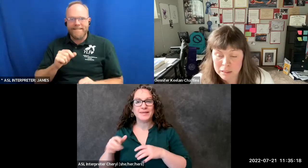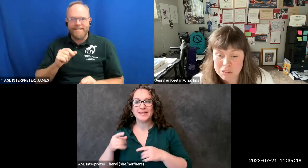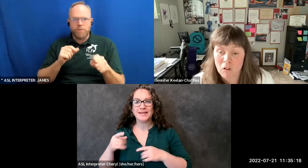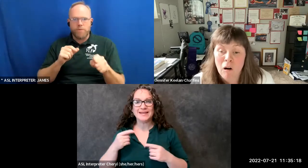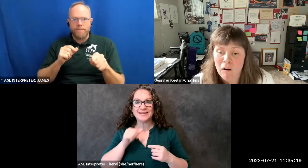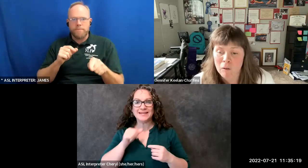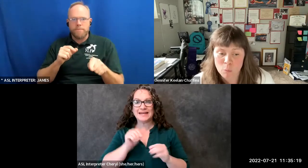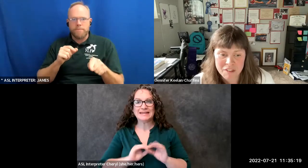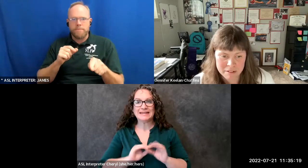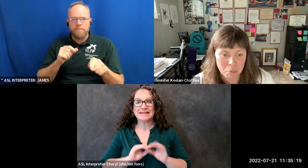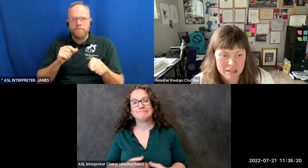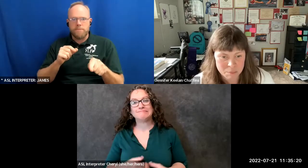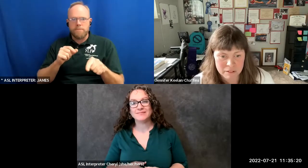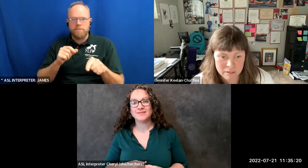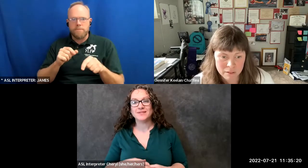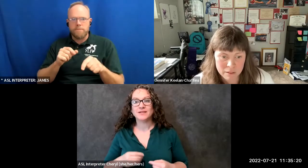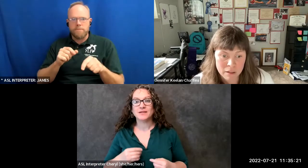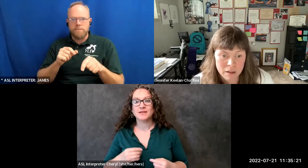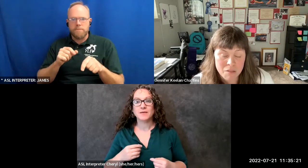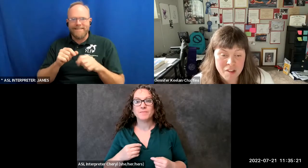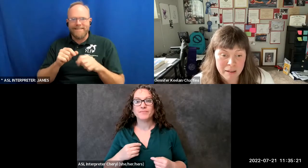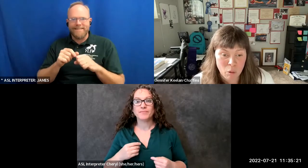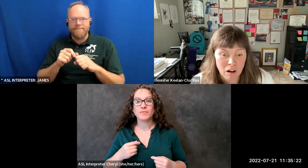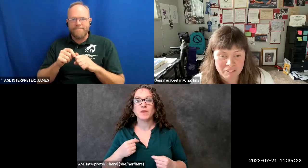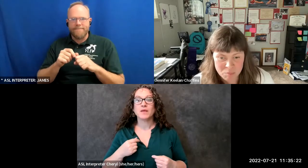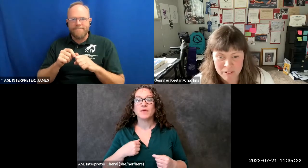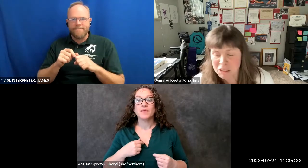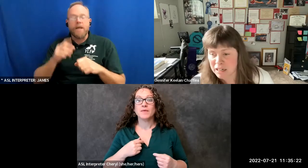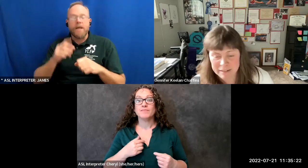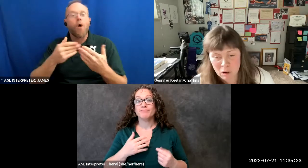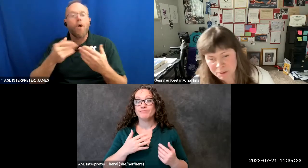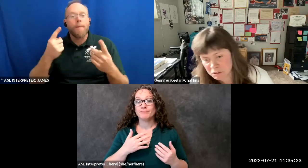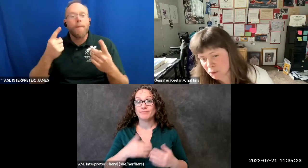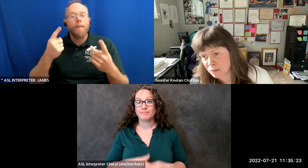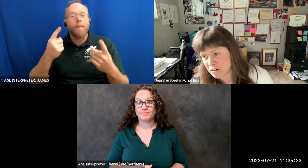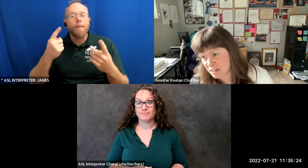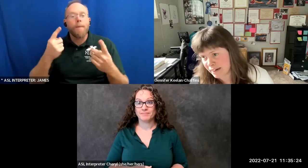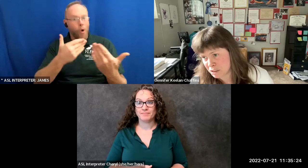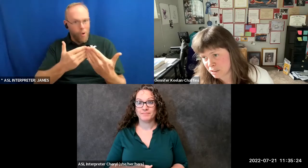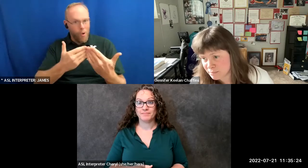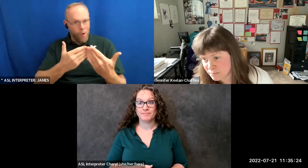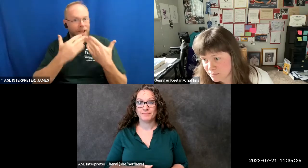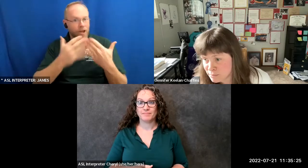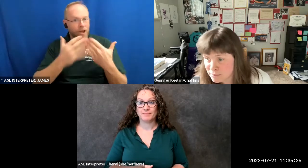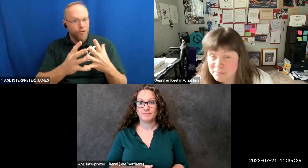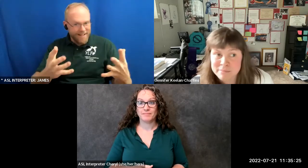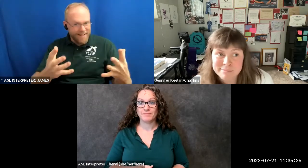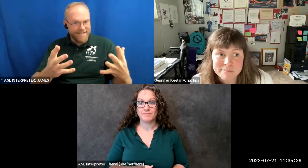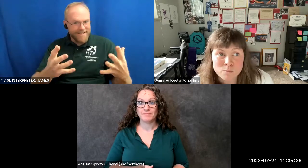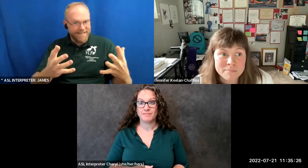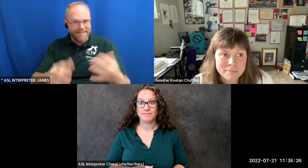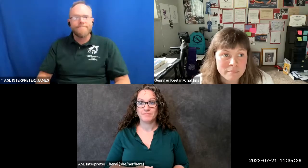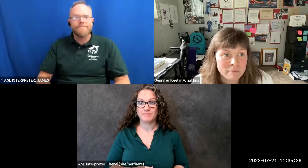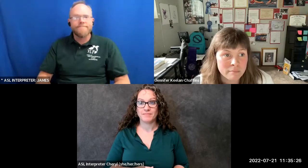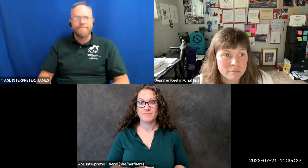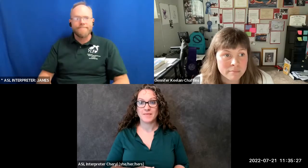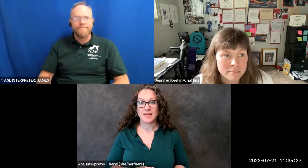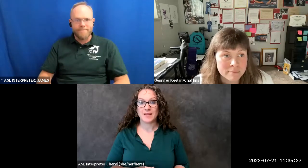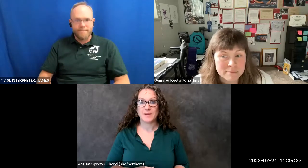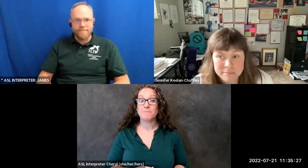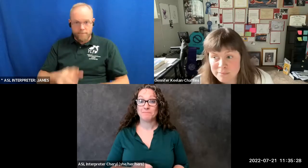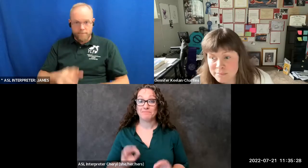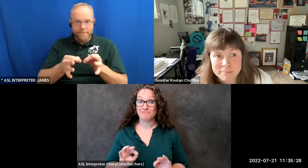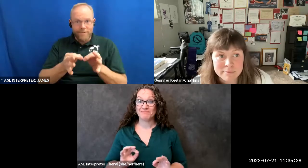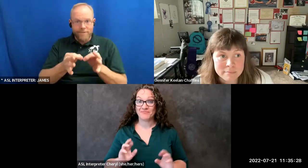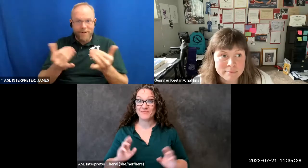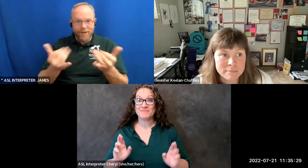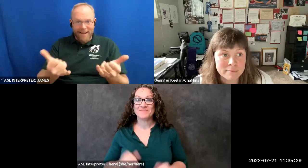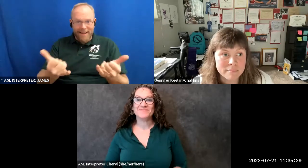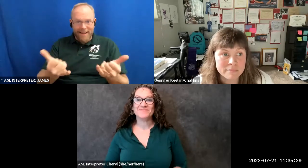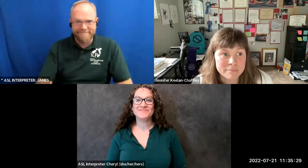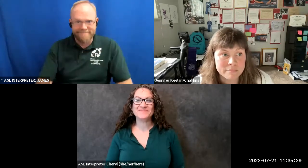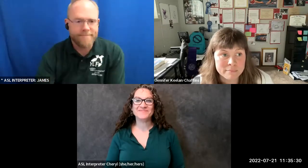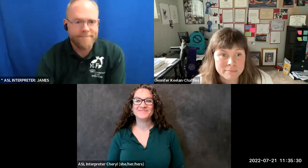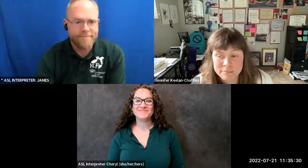until all within it prosper thank you all very much and i hope you enjoyed the presentation